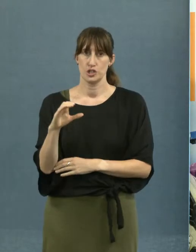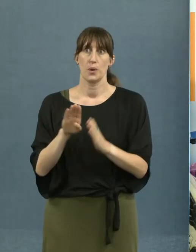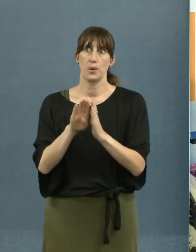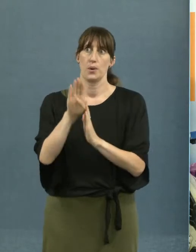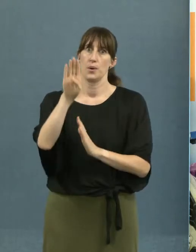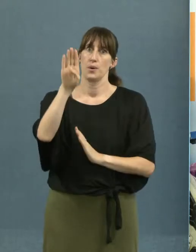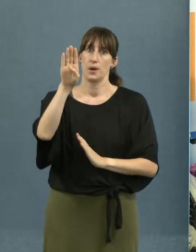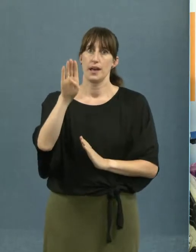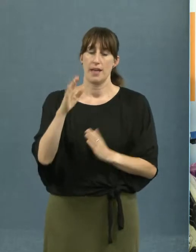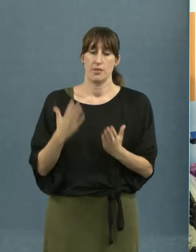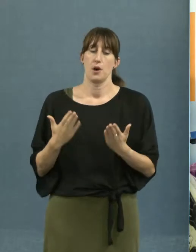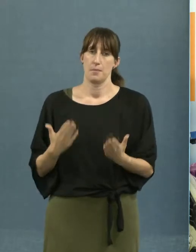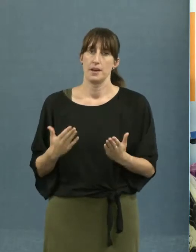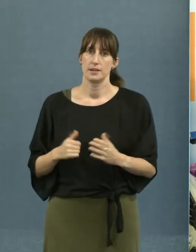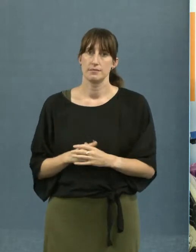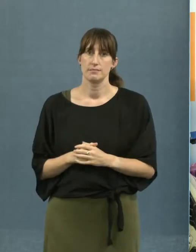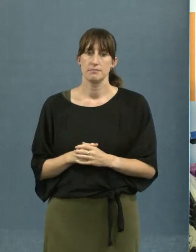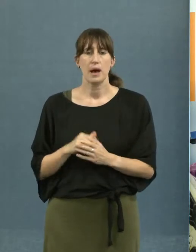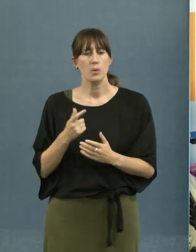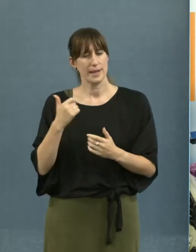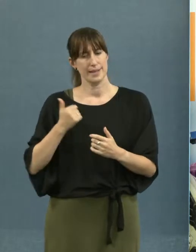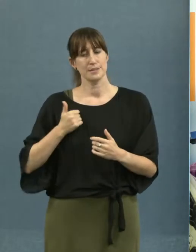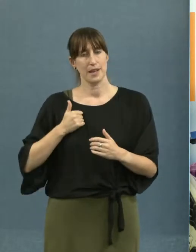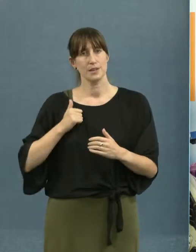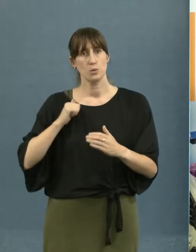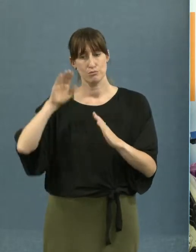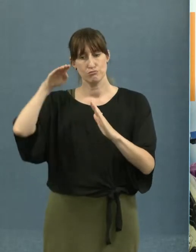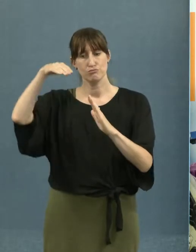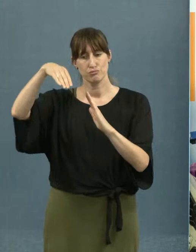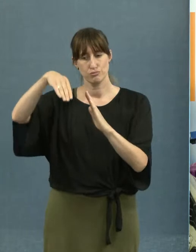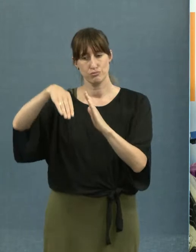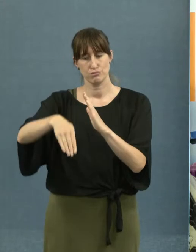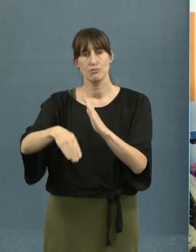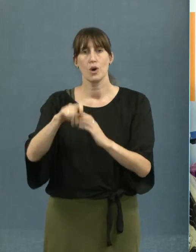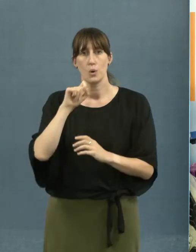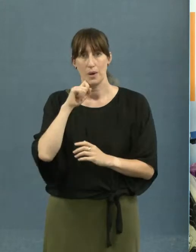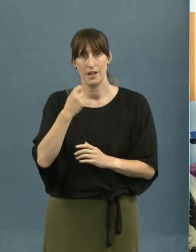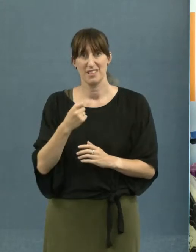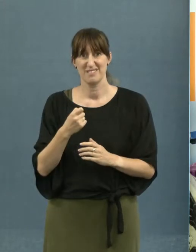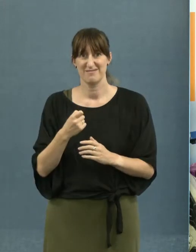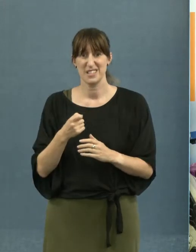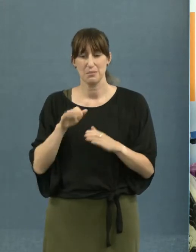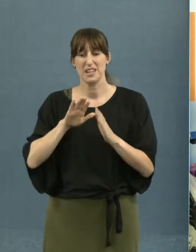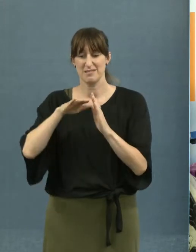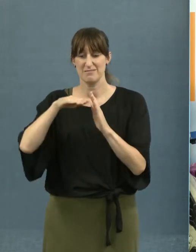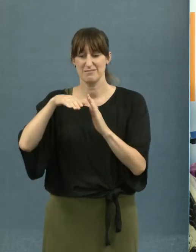at the moment but as I said earlier, we're expecting that to also get over. It's been generally moving down the country. So thanks very much,